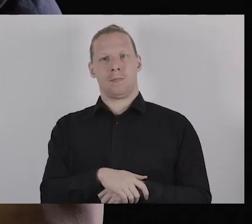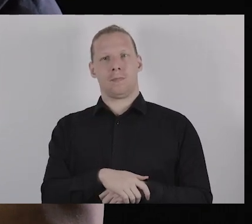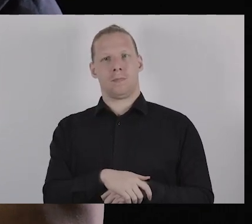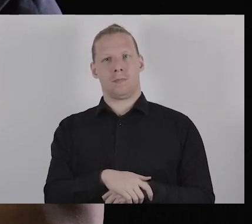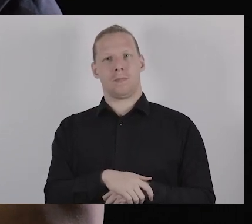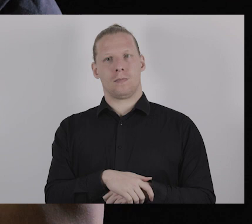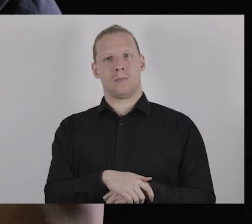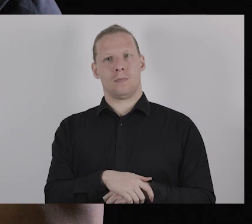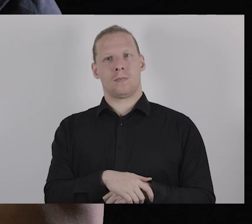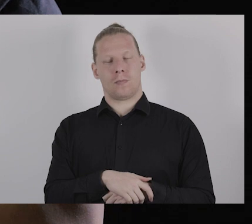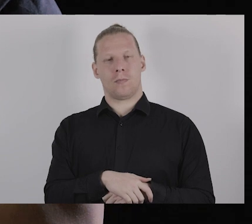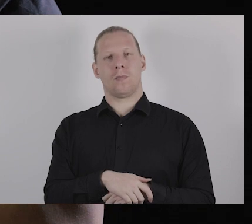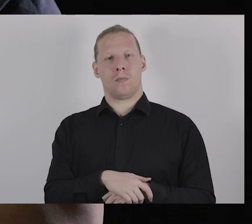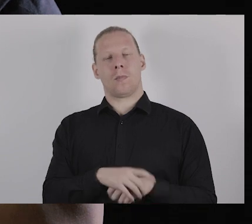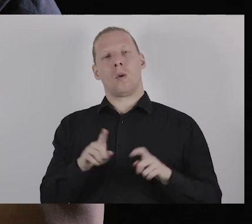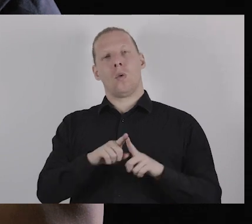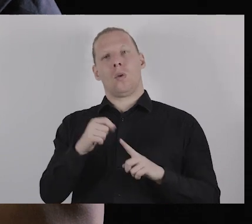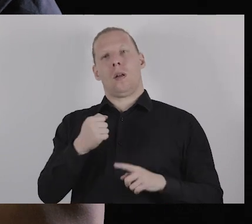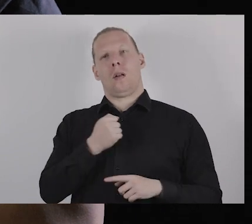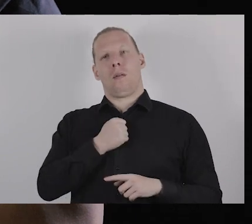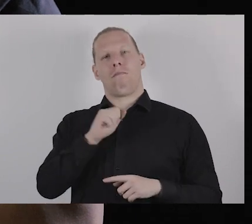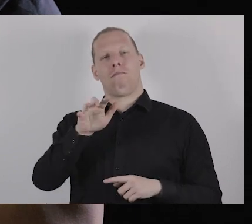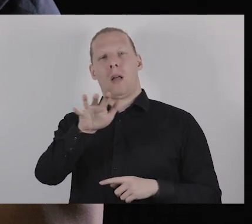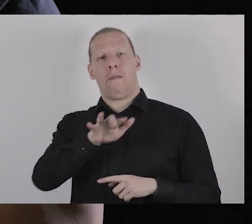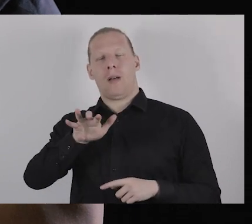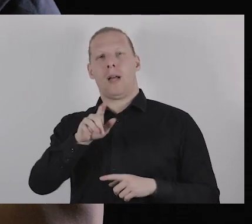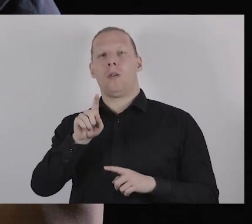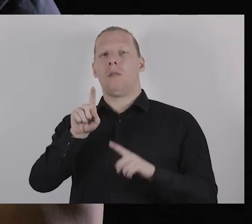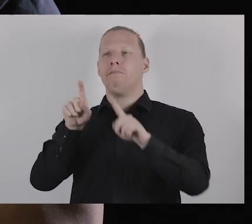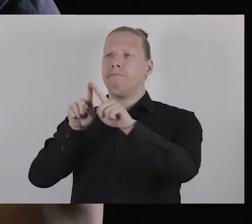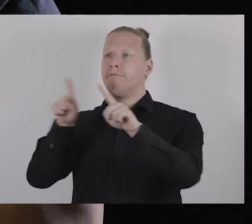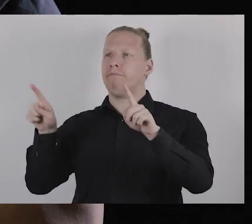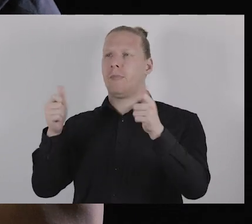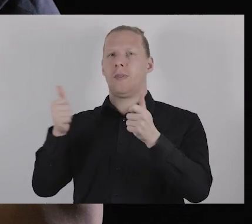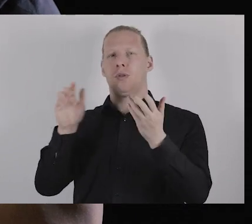and those who have passed on to find heavenly peace.